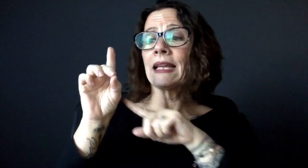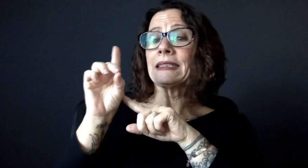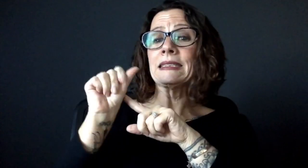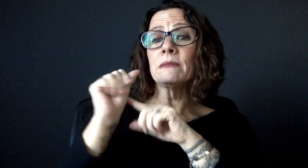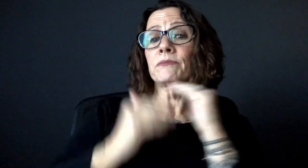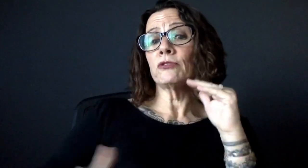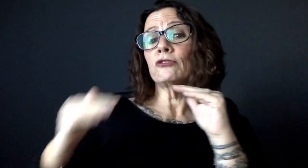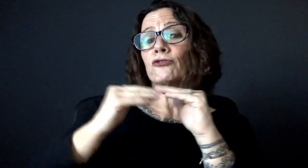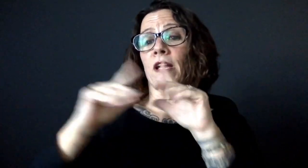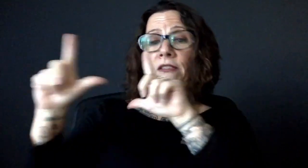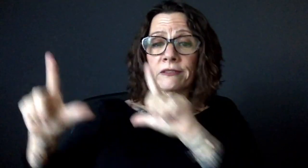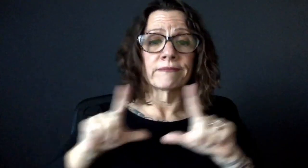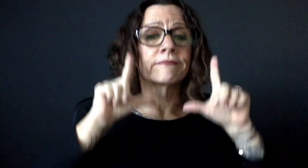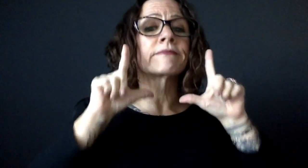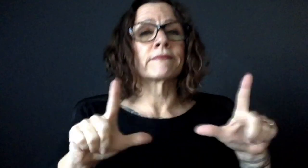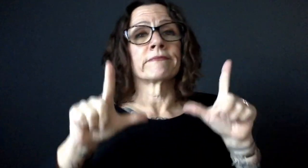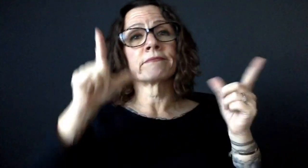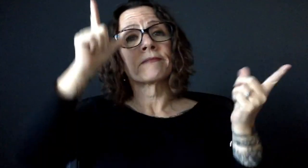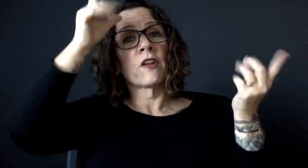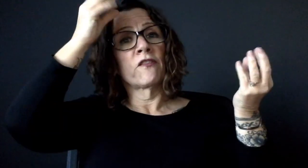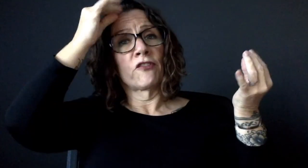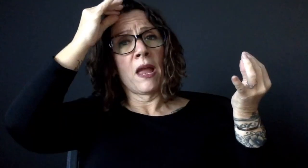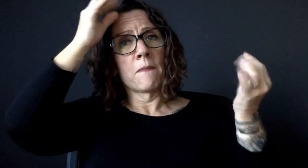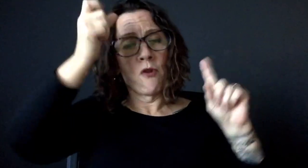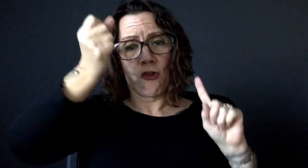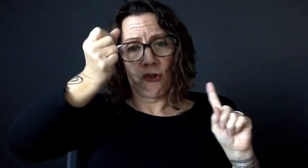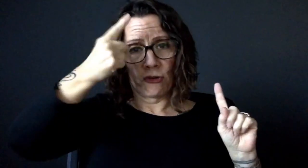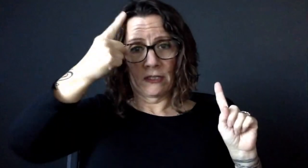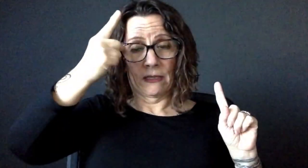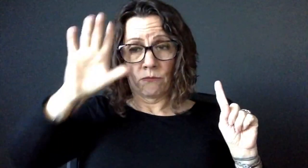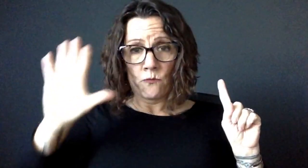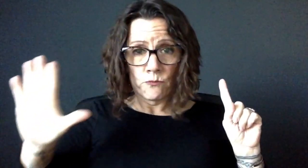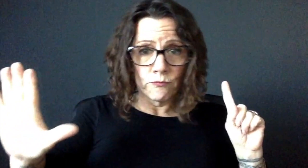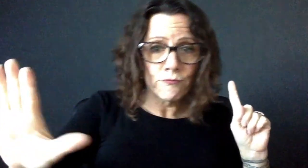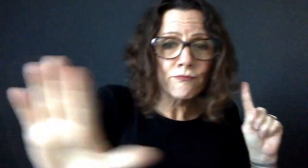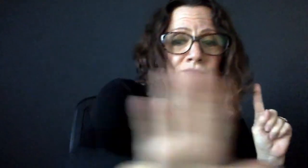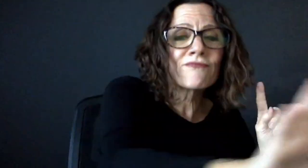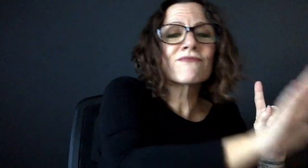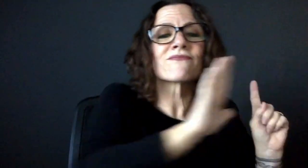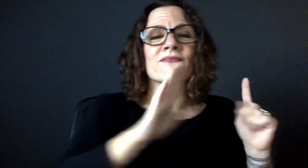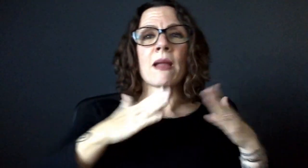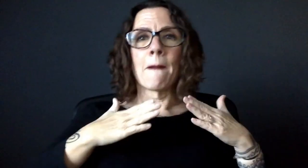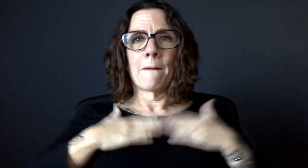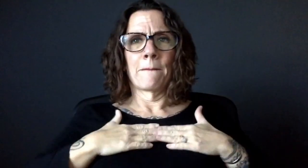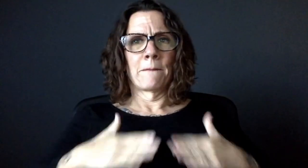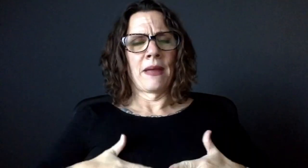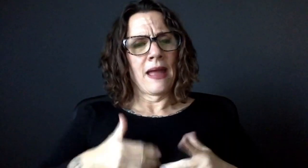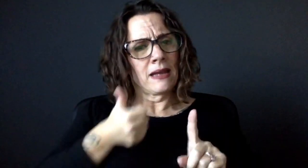A Disability Justice framework understands that all bodies